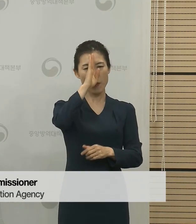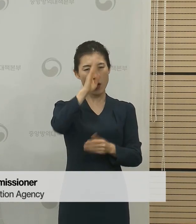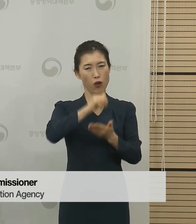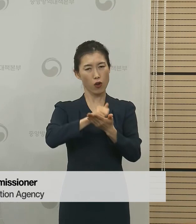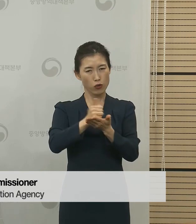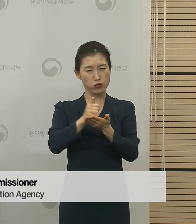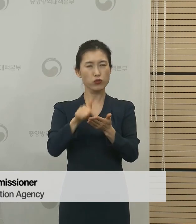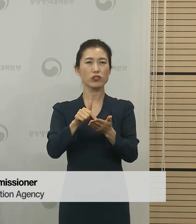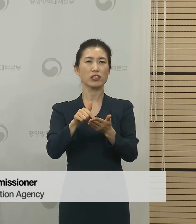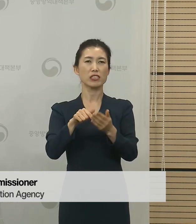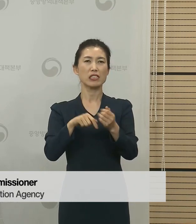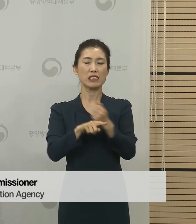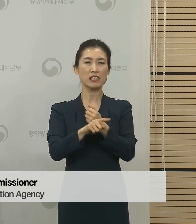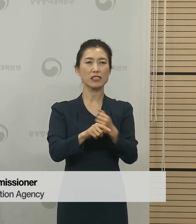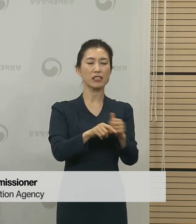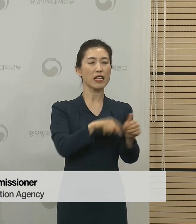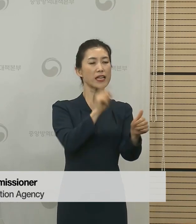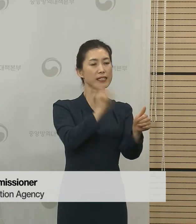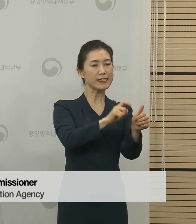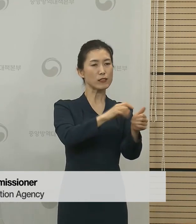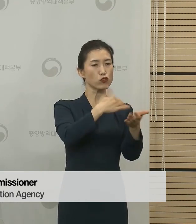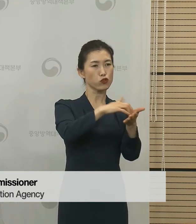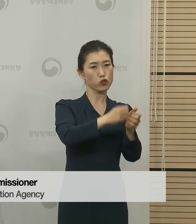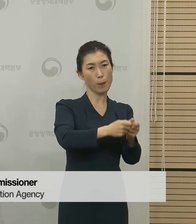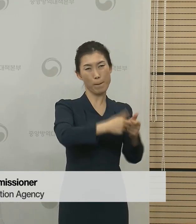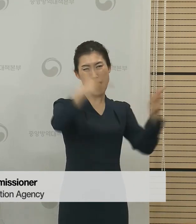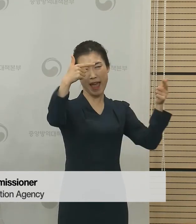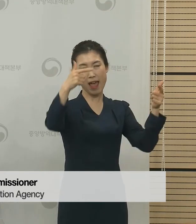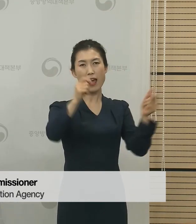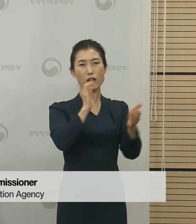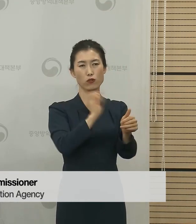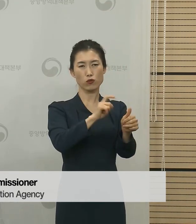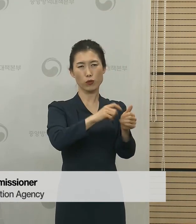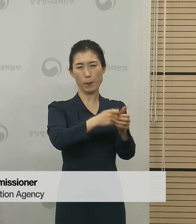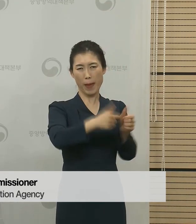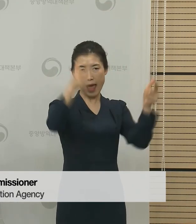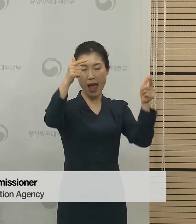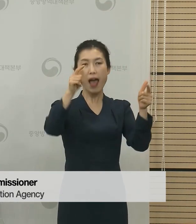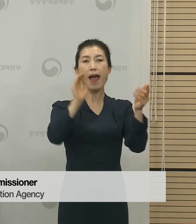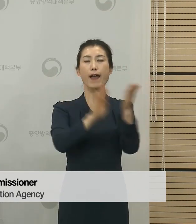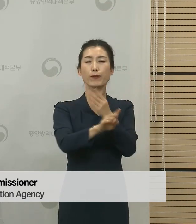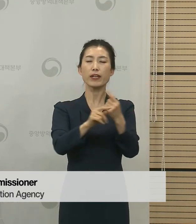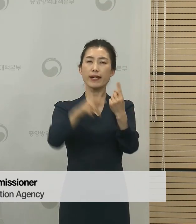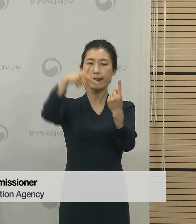cases increase, so with the relatively high number of cases for some time, critical cases